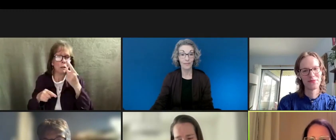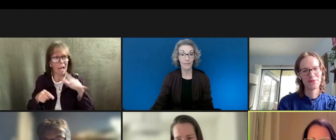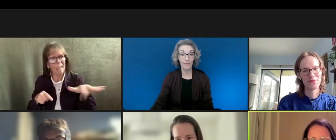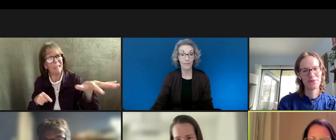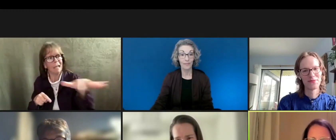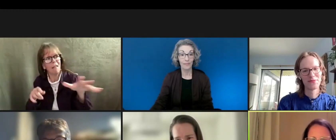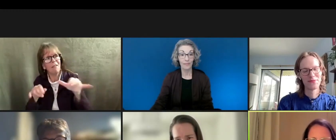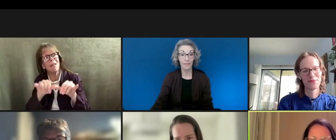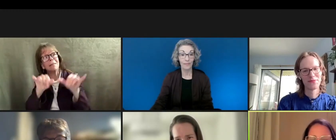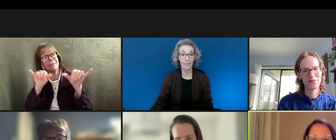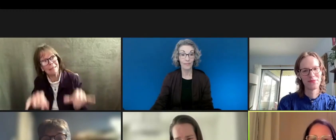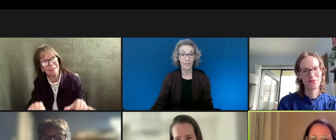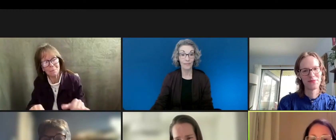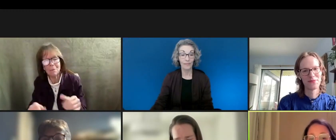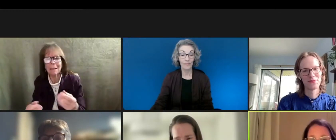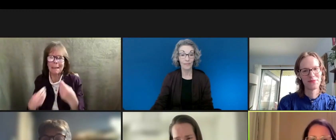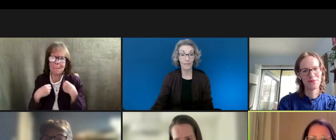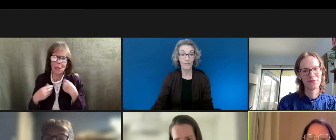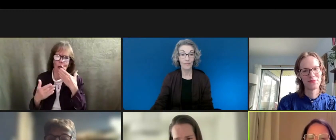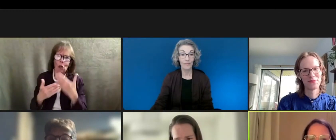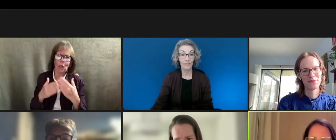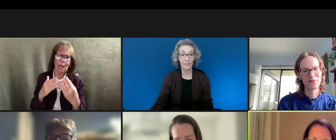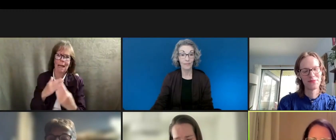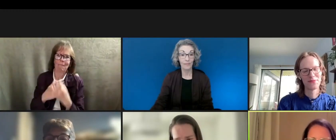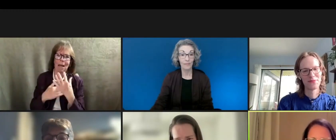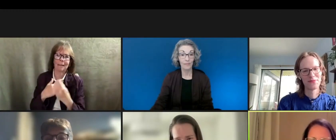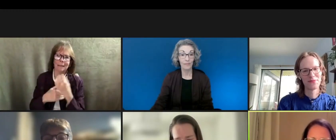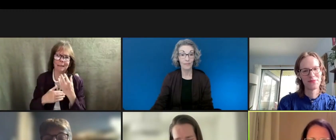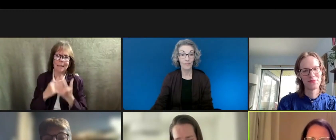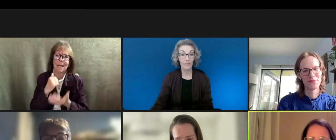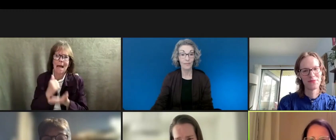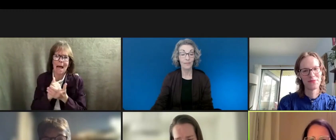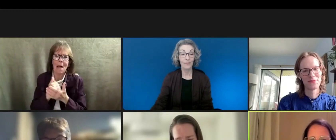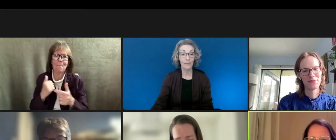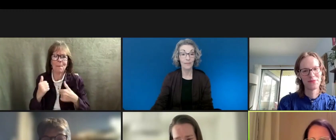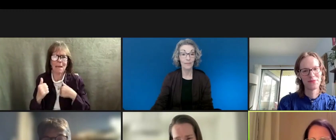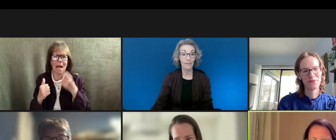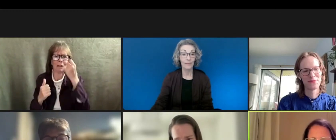Like Tao said like understanding what are the pressures what are the interests?